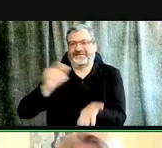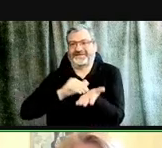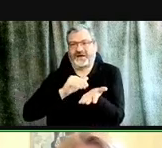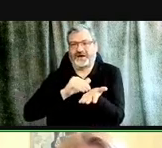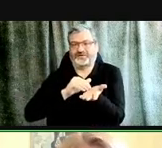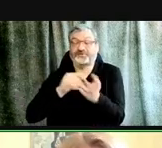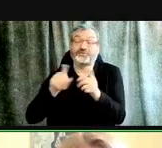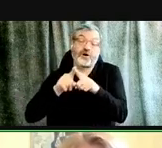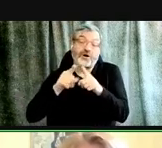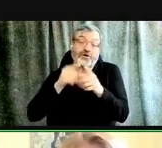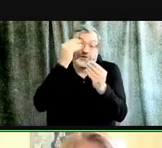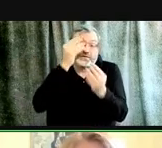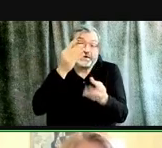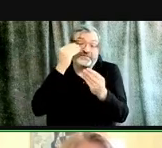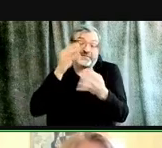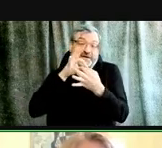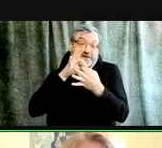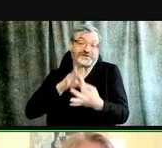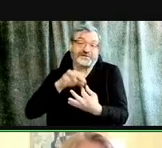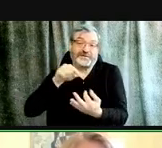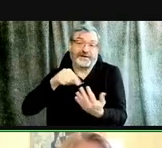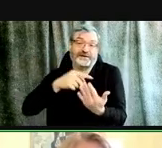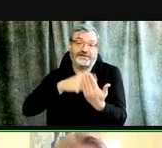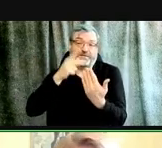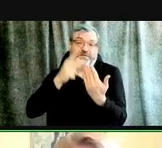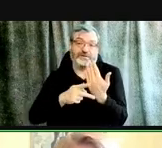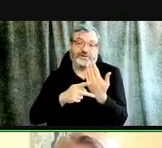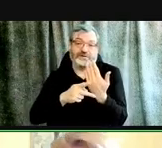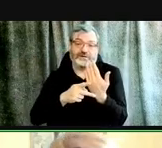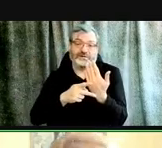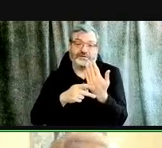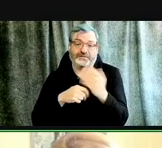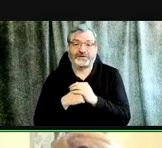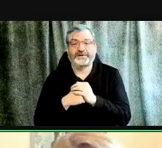about the program and then samples of some of the material